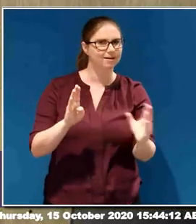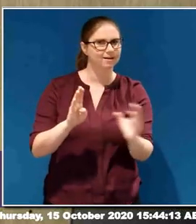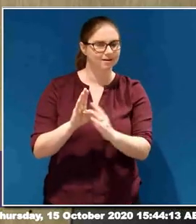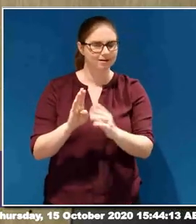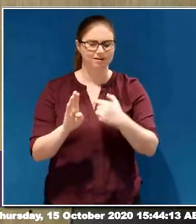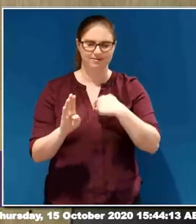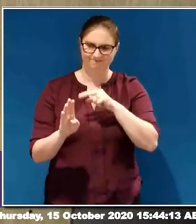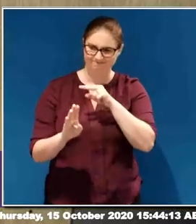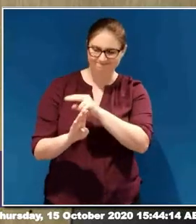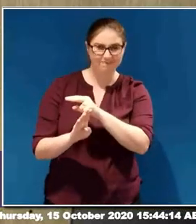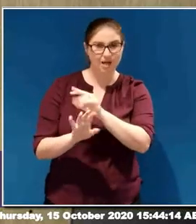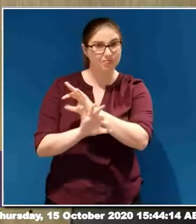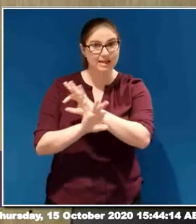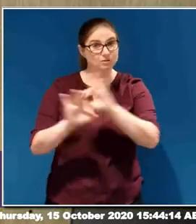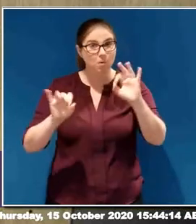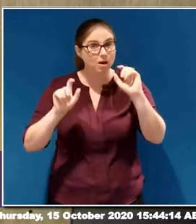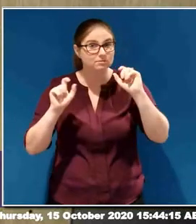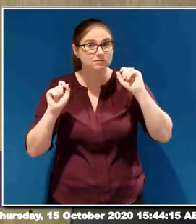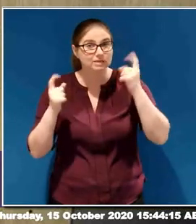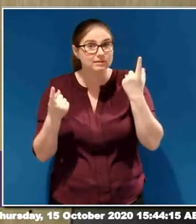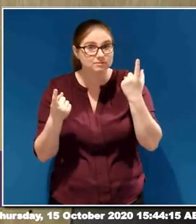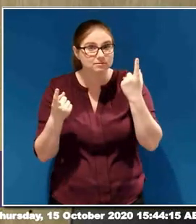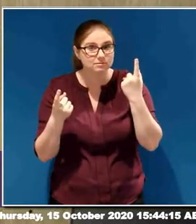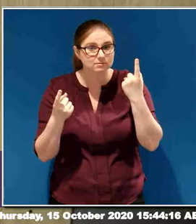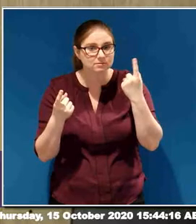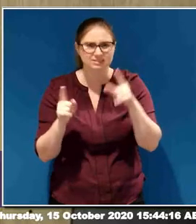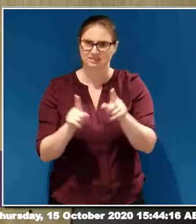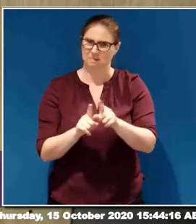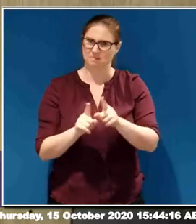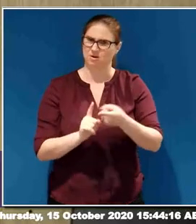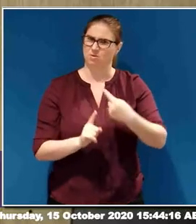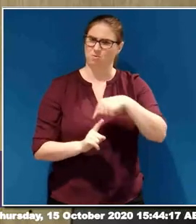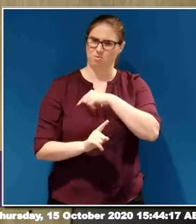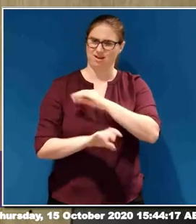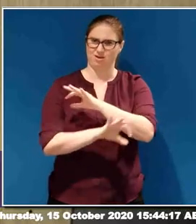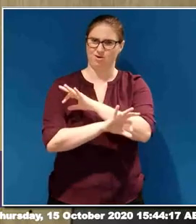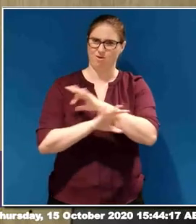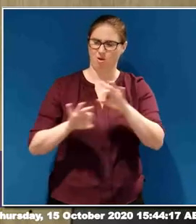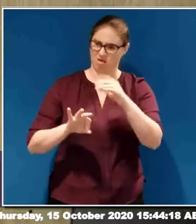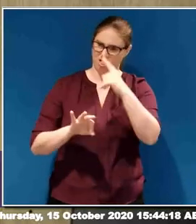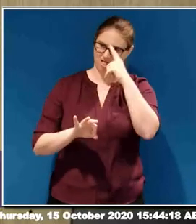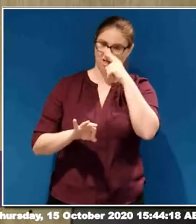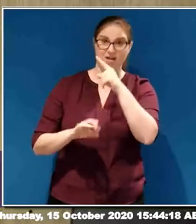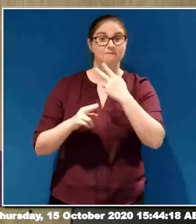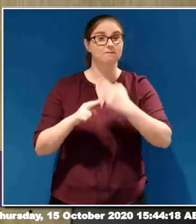children criminally responsible until they're 10 years of age and some are arguing that that should be 14.